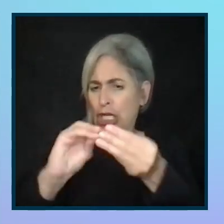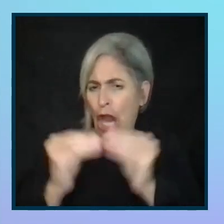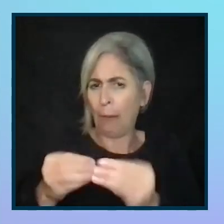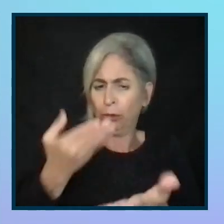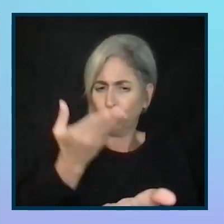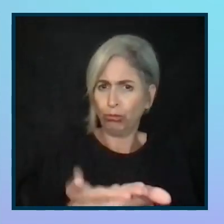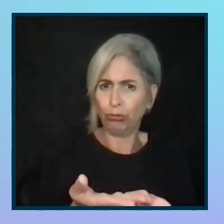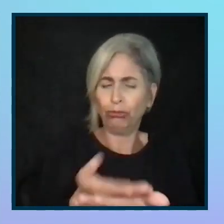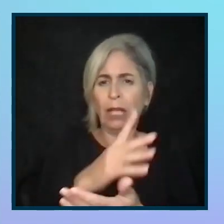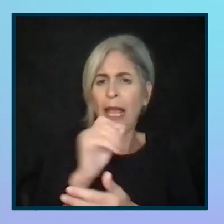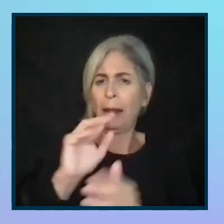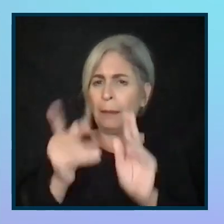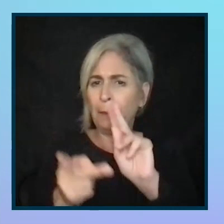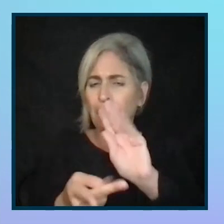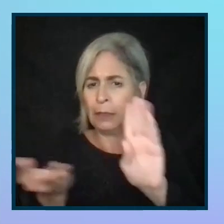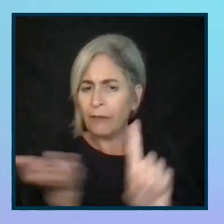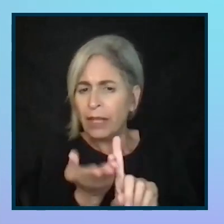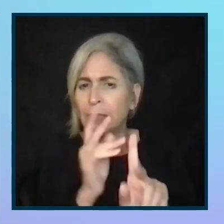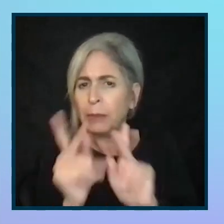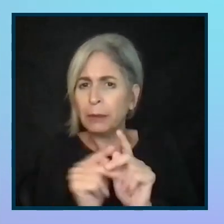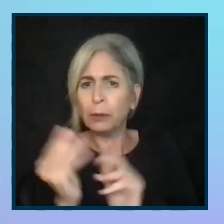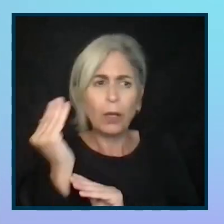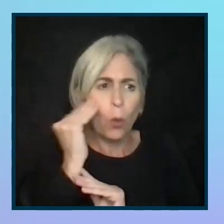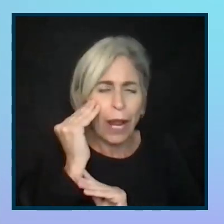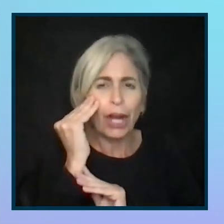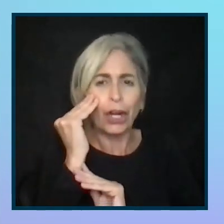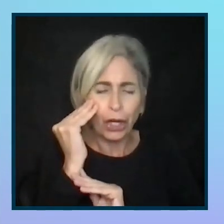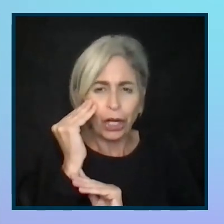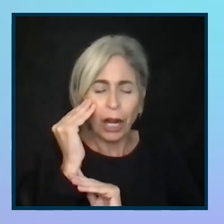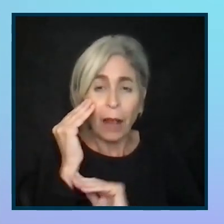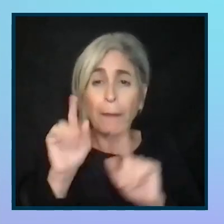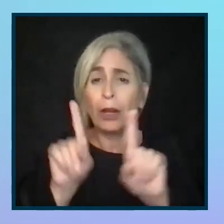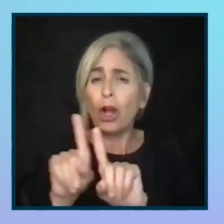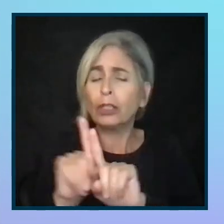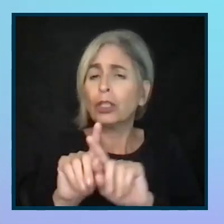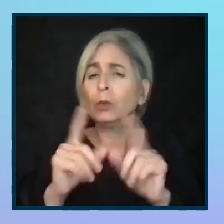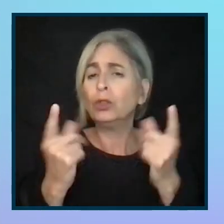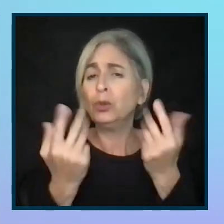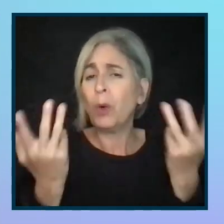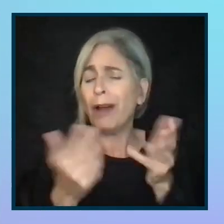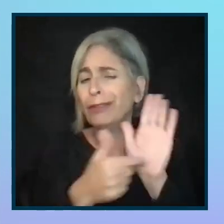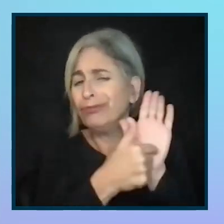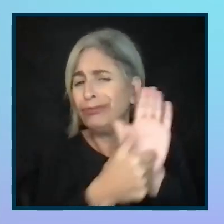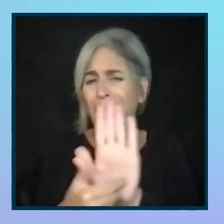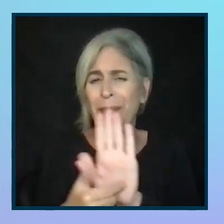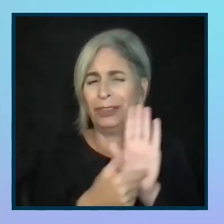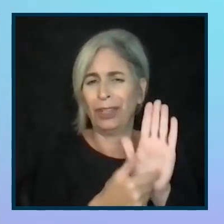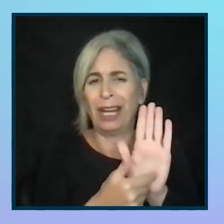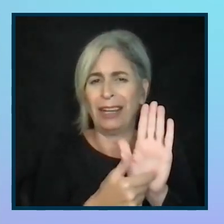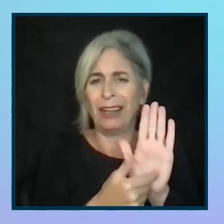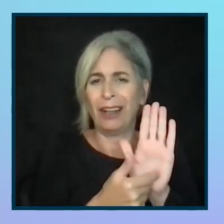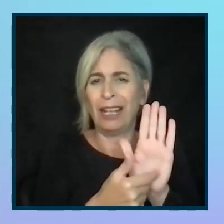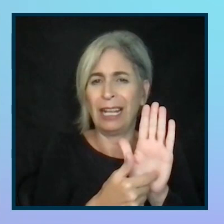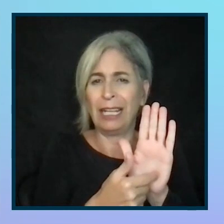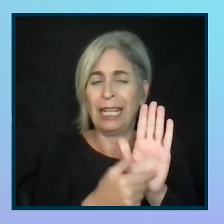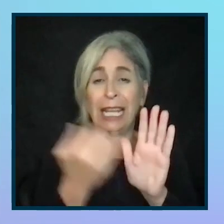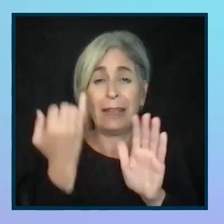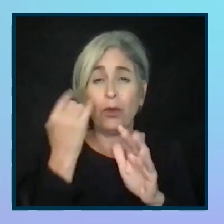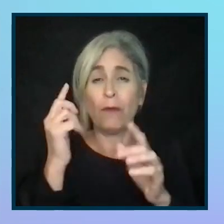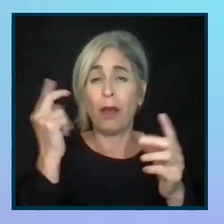make people aware of all the numbers out there, but to actually demonstrate for people what it's like if you were a low vision or a no vision person